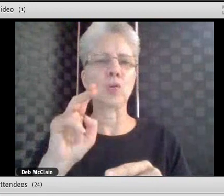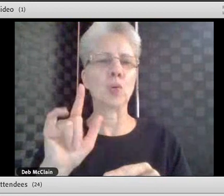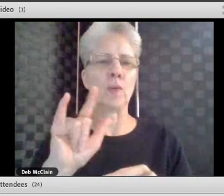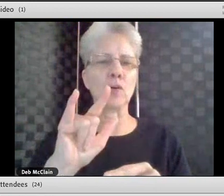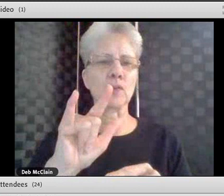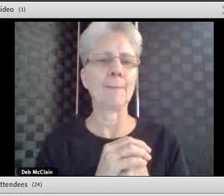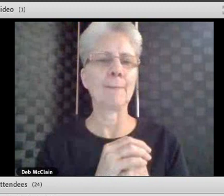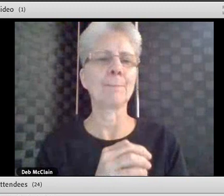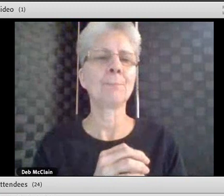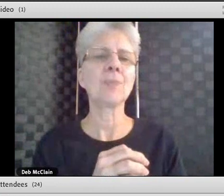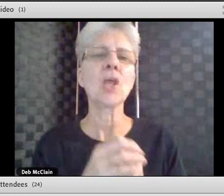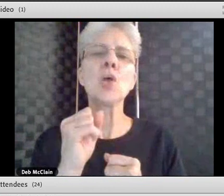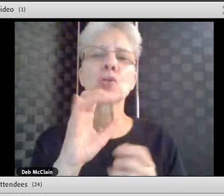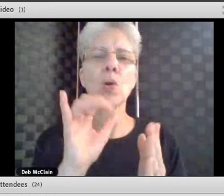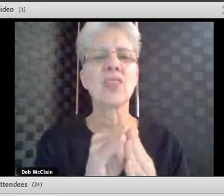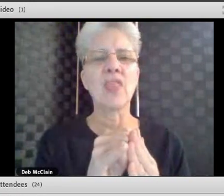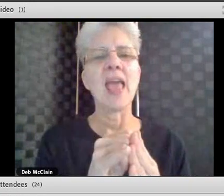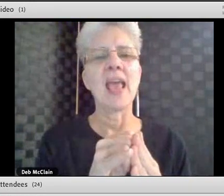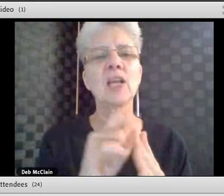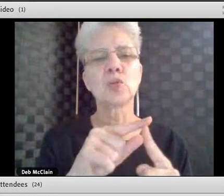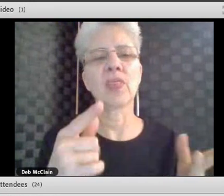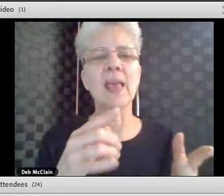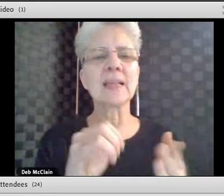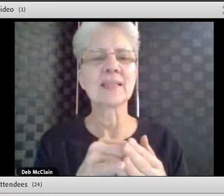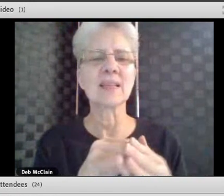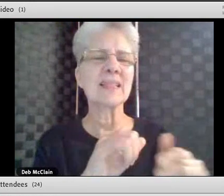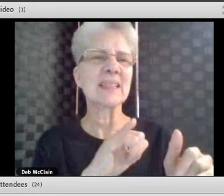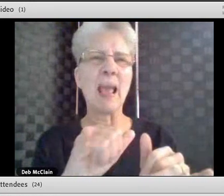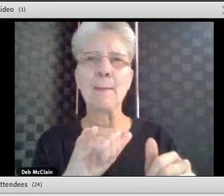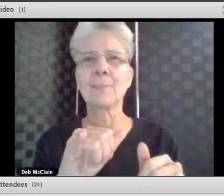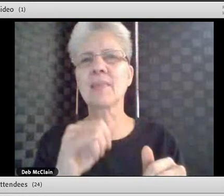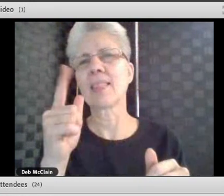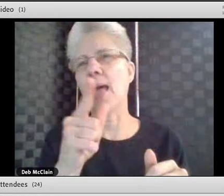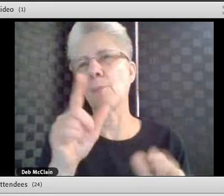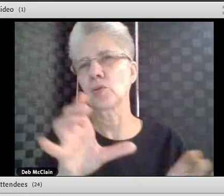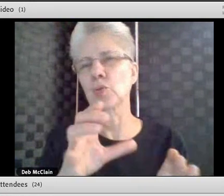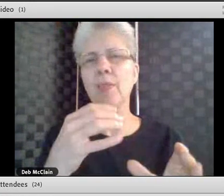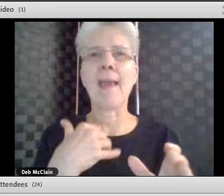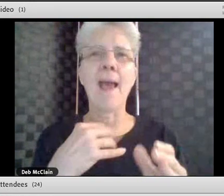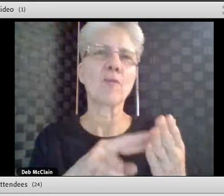and first commander of Air University. So they do things that typical libraries do.